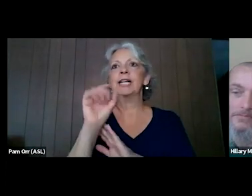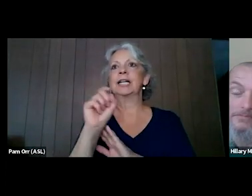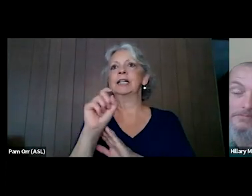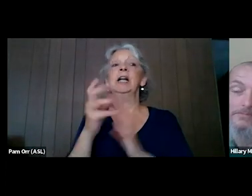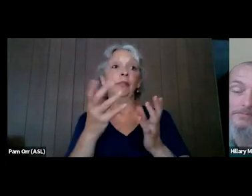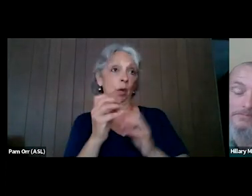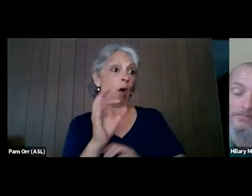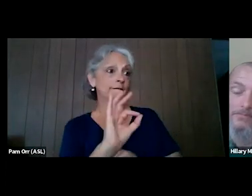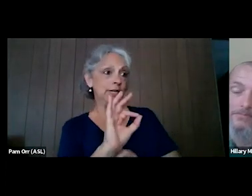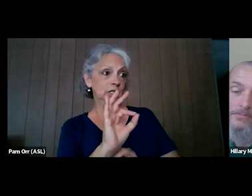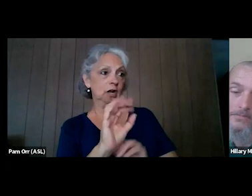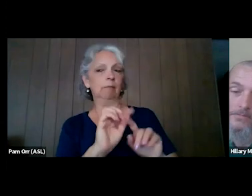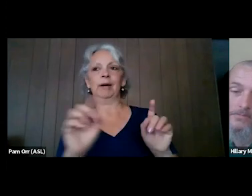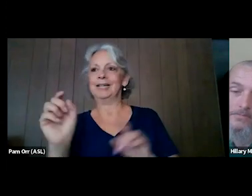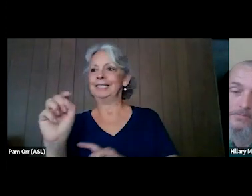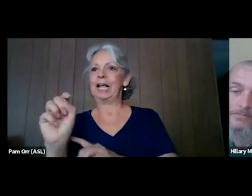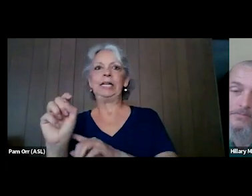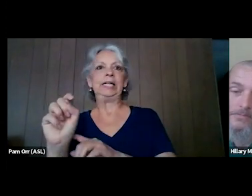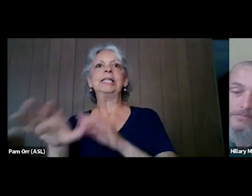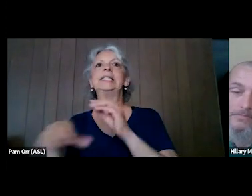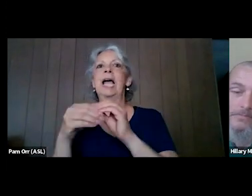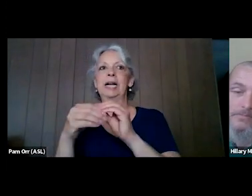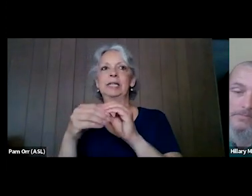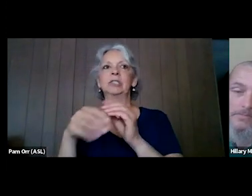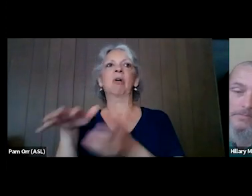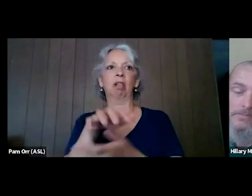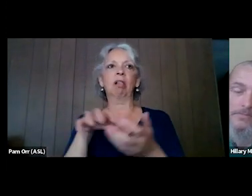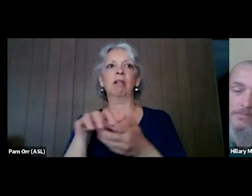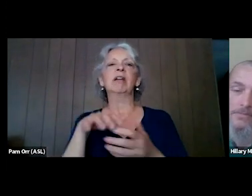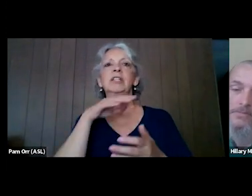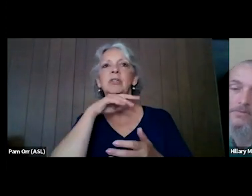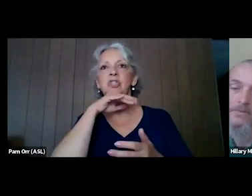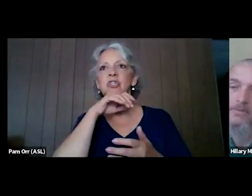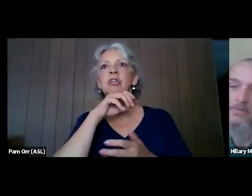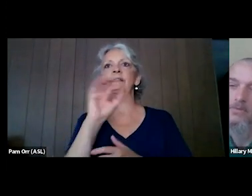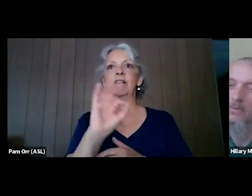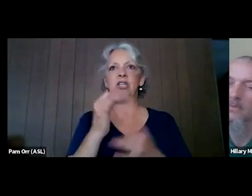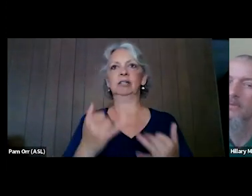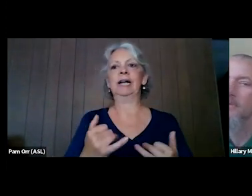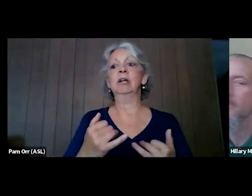but the xylazine is a contaminant in the supply. So people have no clue how much xylazine is actually in their supply.